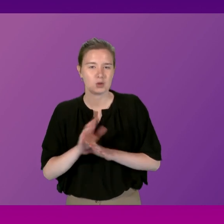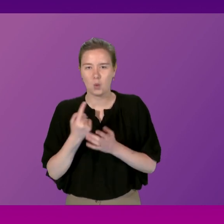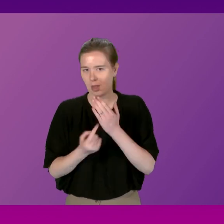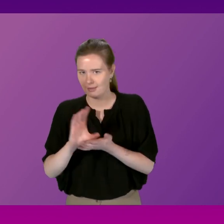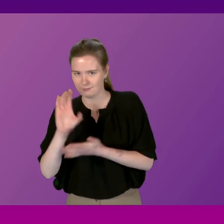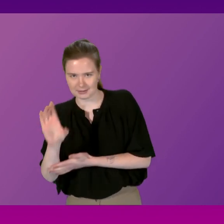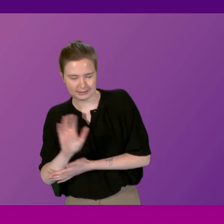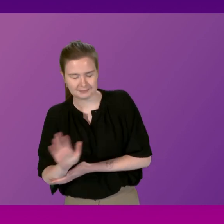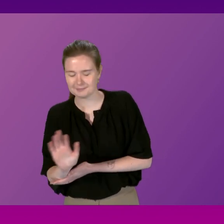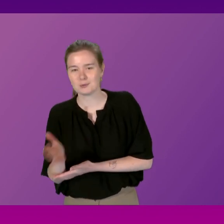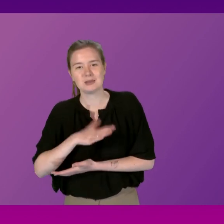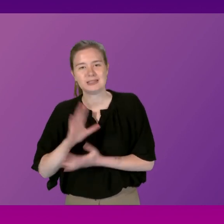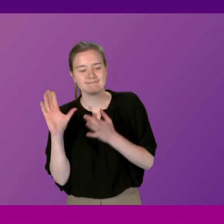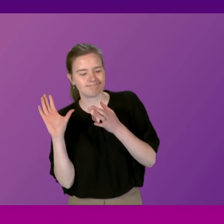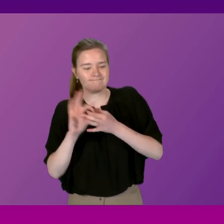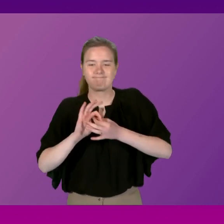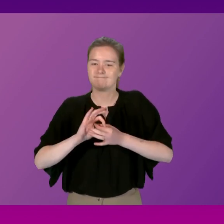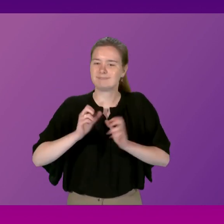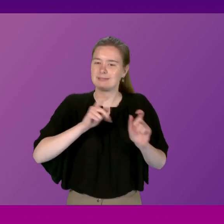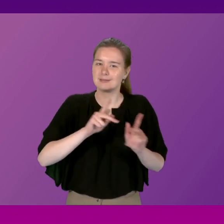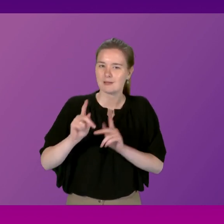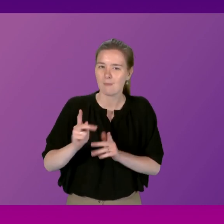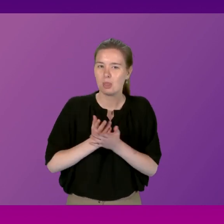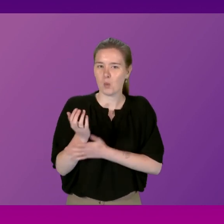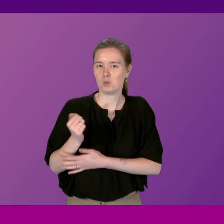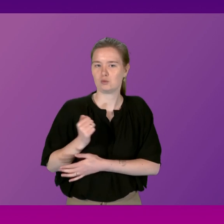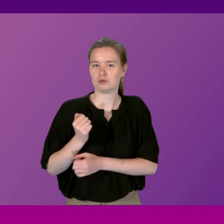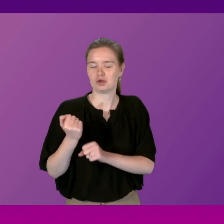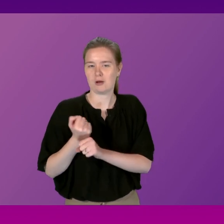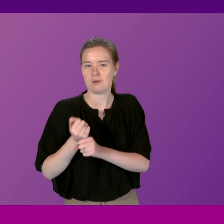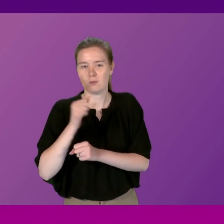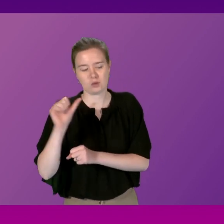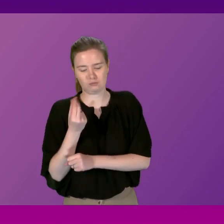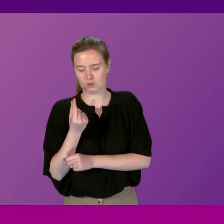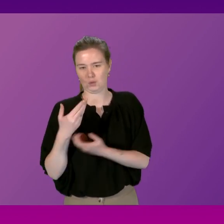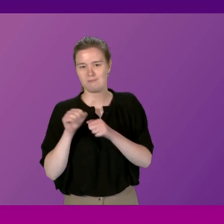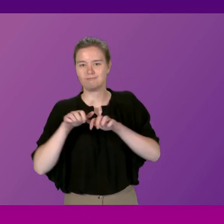We need a joined-up system, and the Scottish Government will soon publish the first national